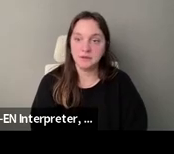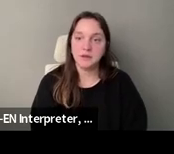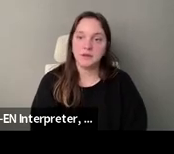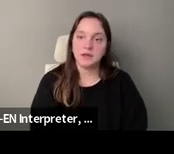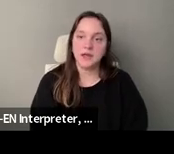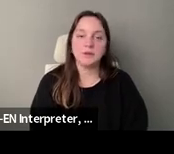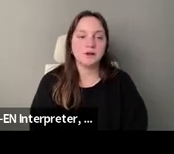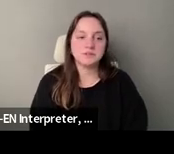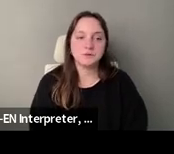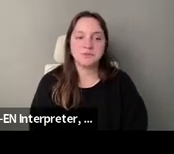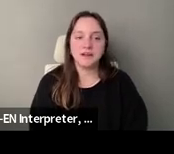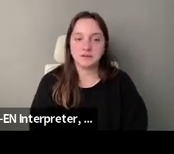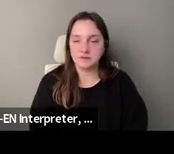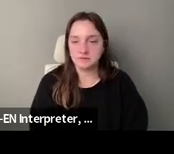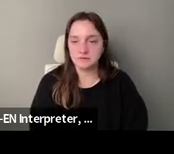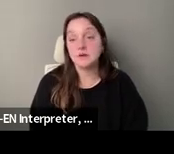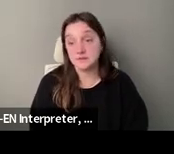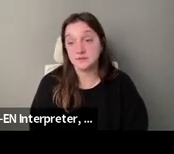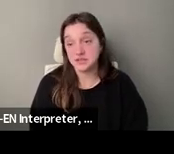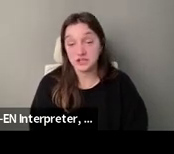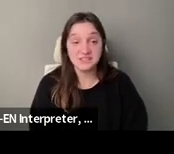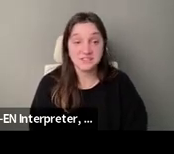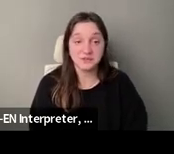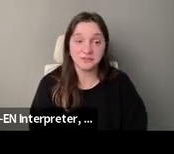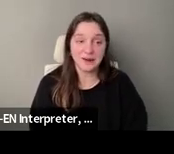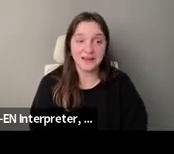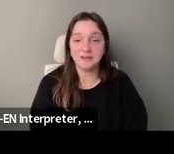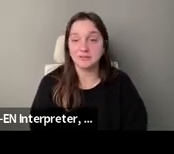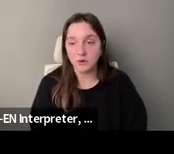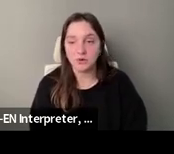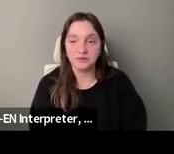consultations to a variety of local and national groups to